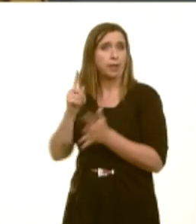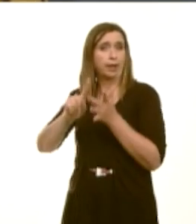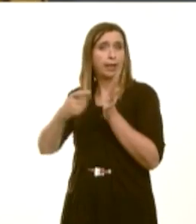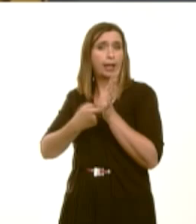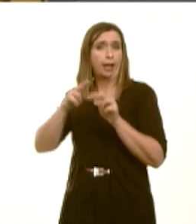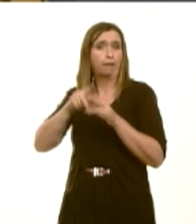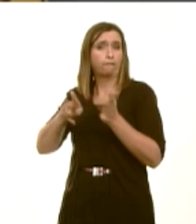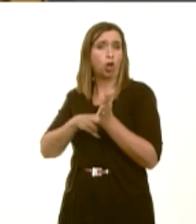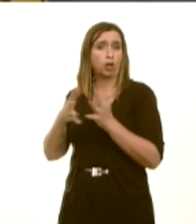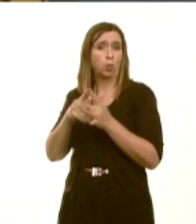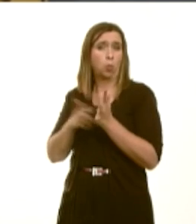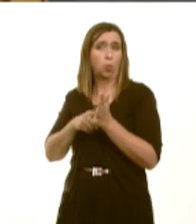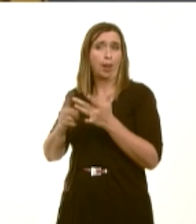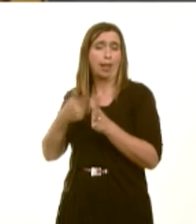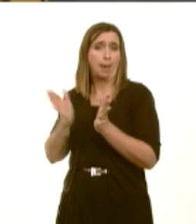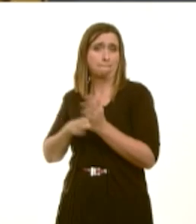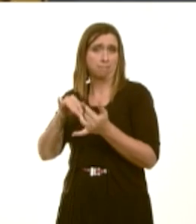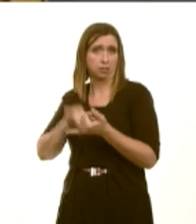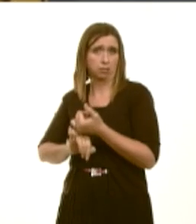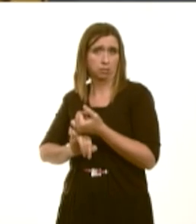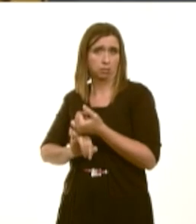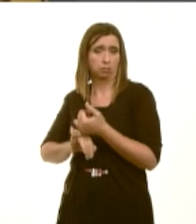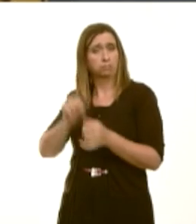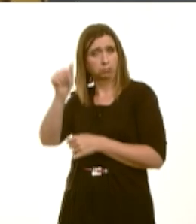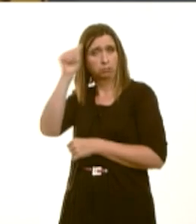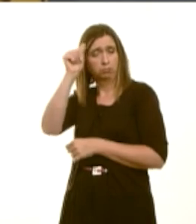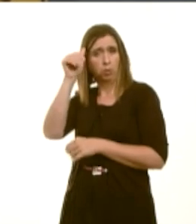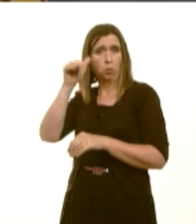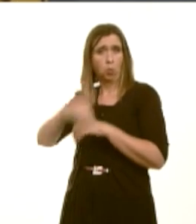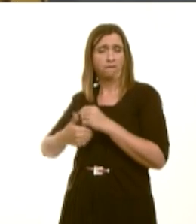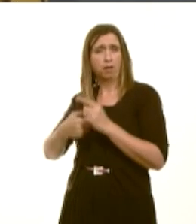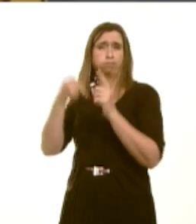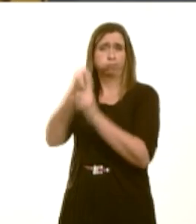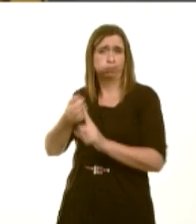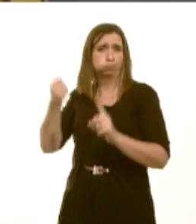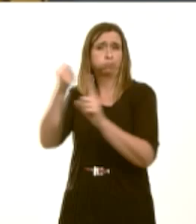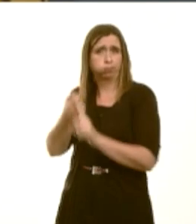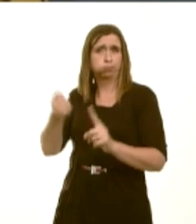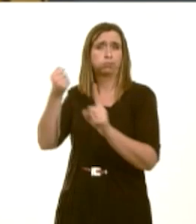and the Hawl i Fyw campaign, and I know as well that theyíve been trying to secure a